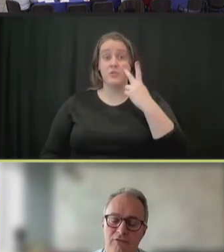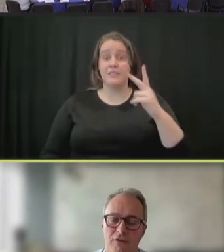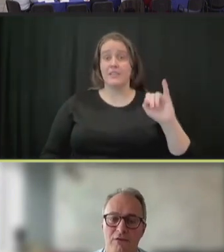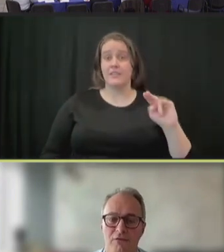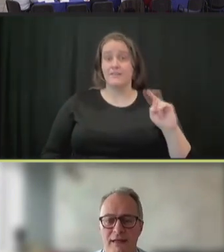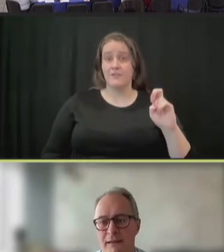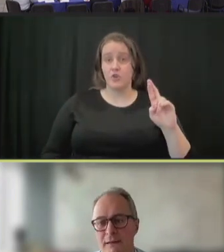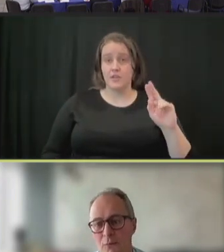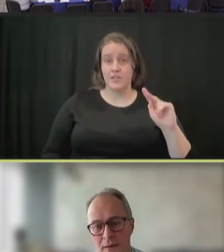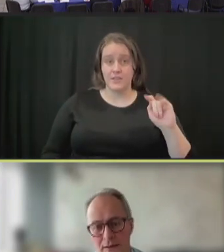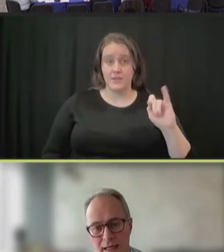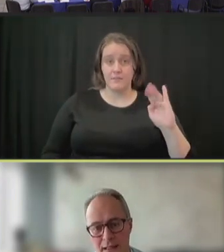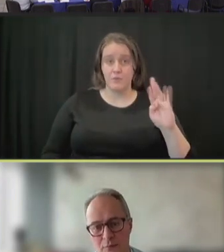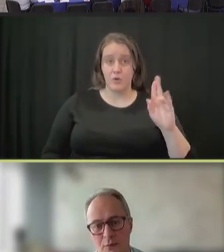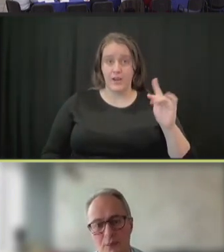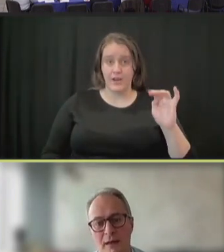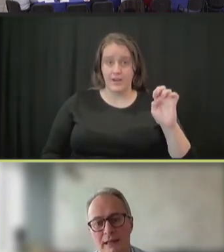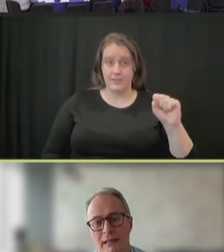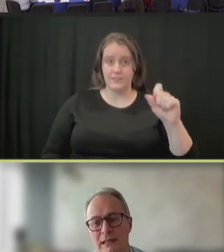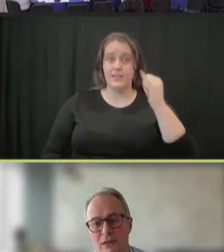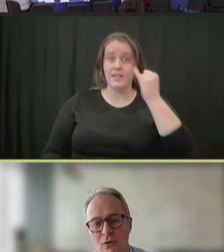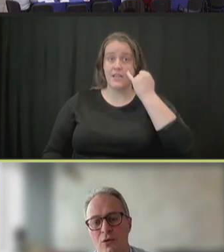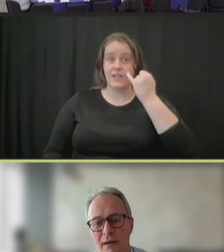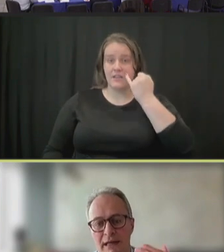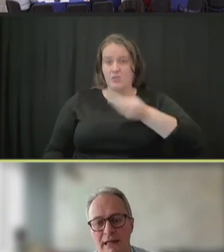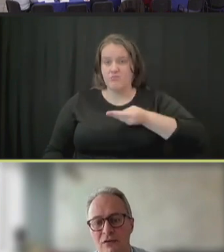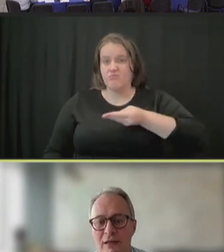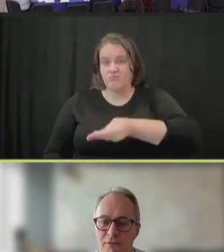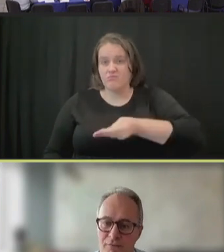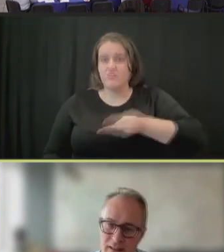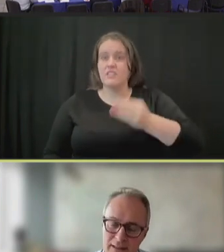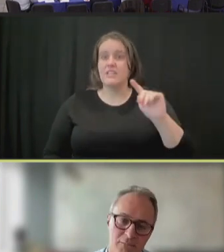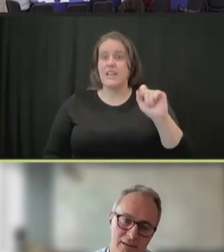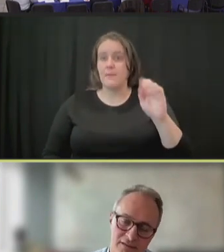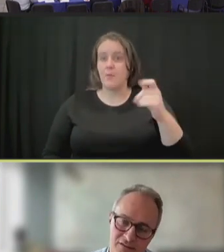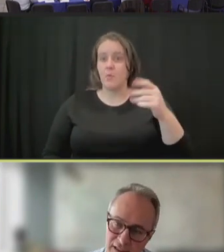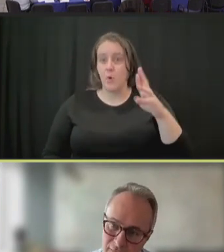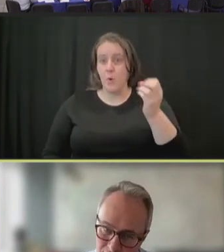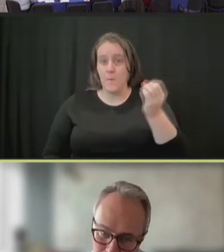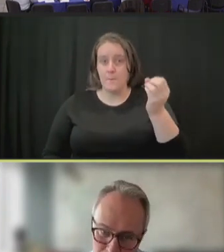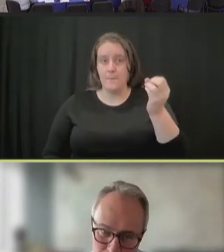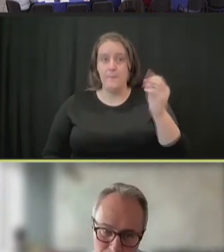if you infect them with the tapeworm, and then you go back and reinfect them with the same tapeworm,